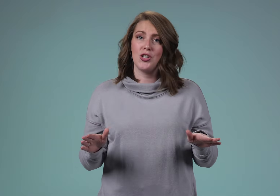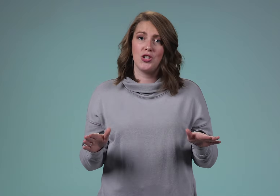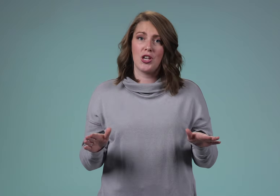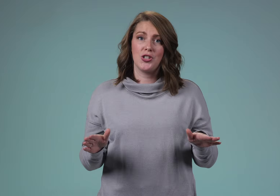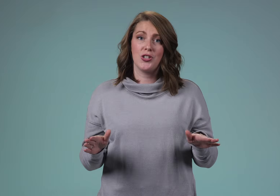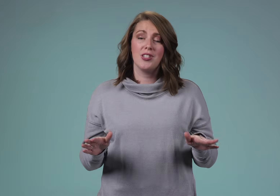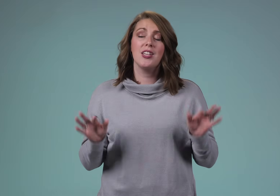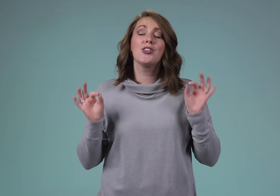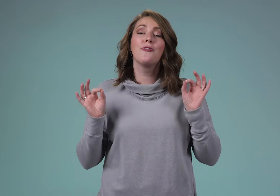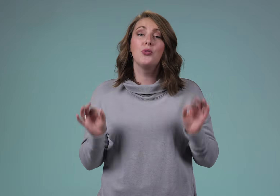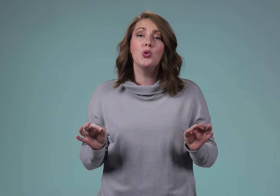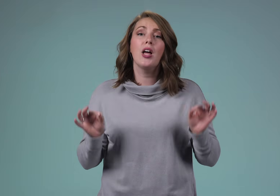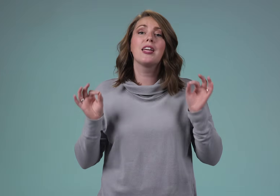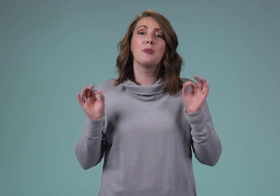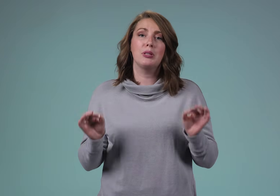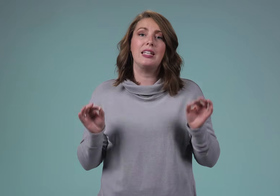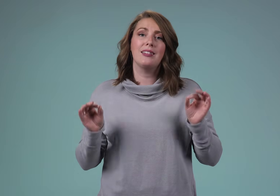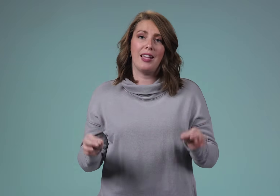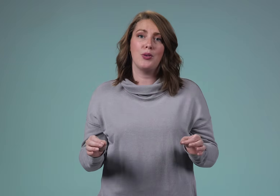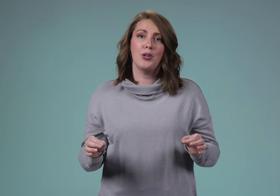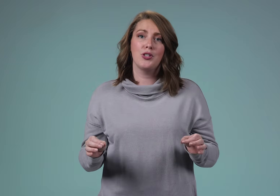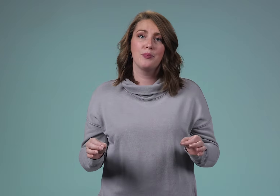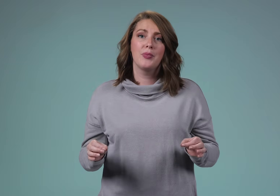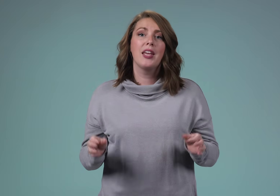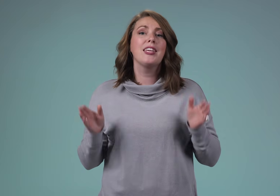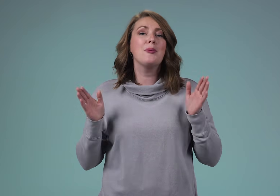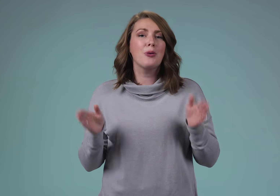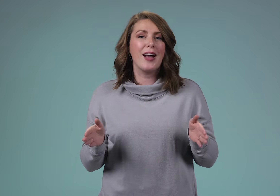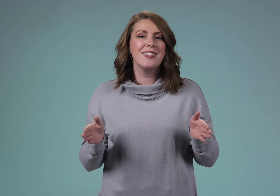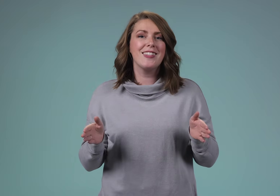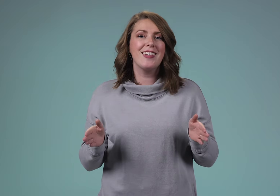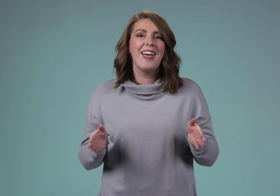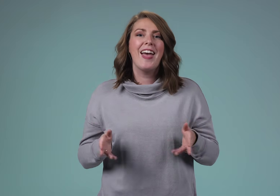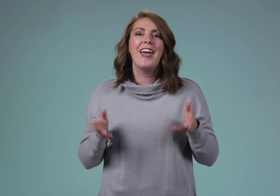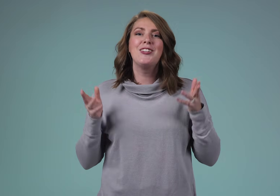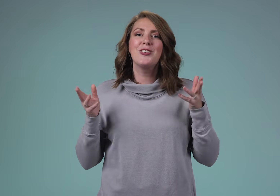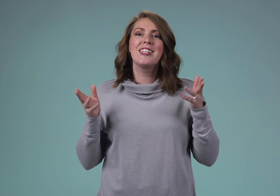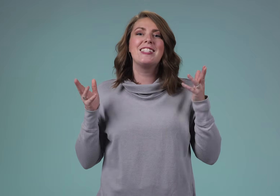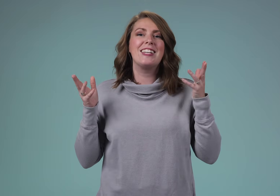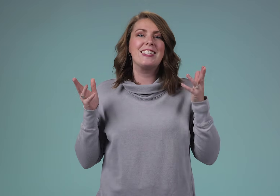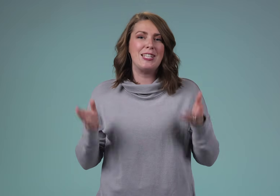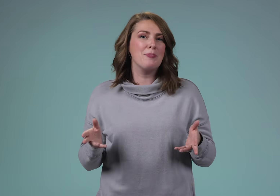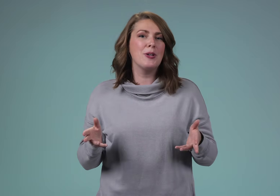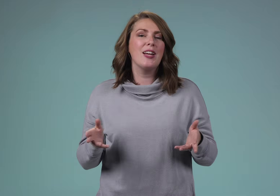just gestures. It's a full and complete language. Keep practicing, and you'll get to dig deeper into